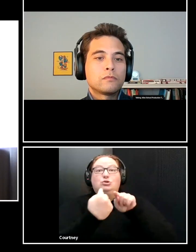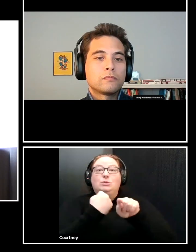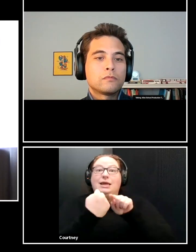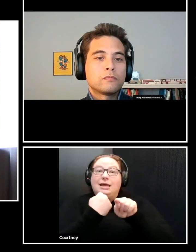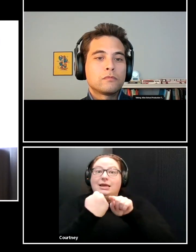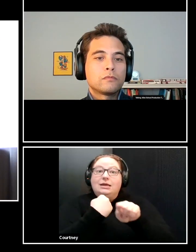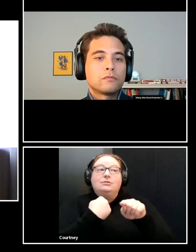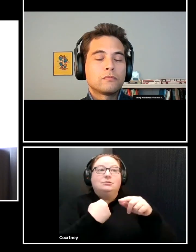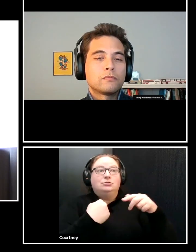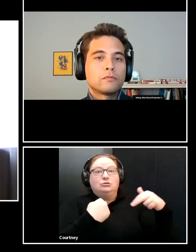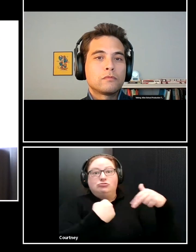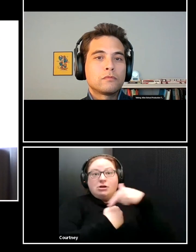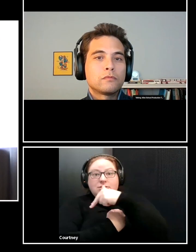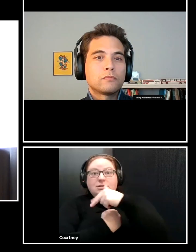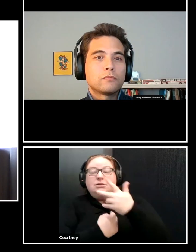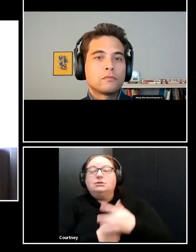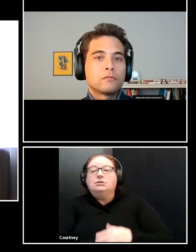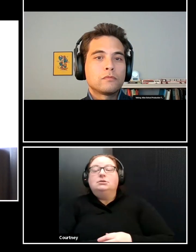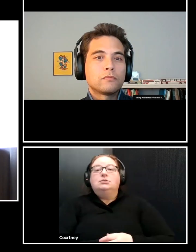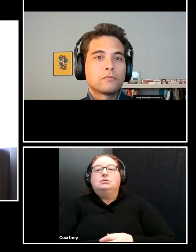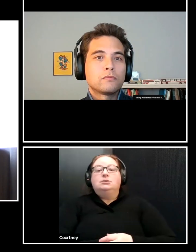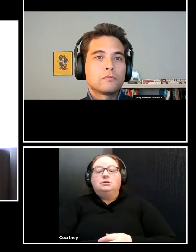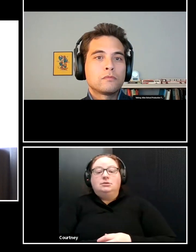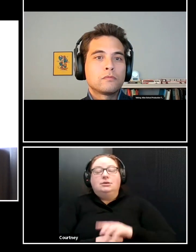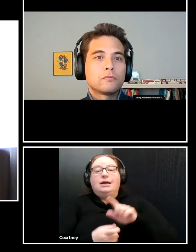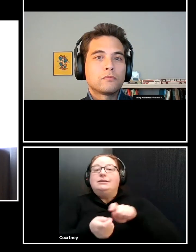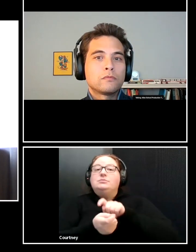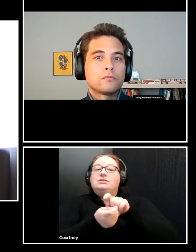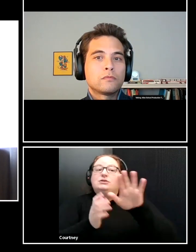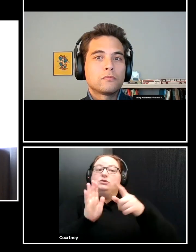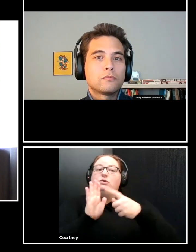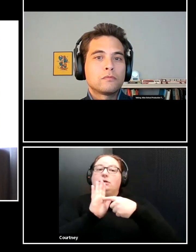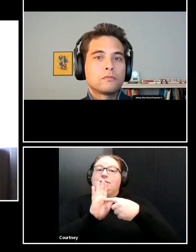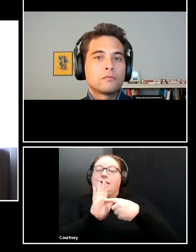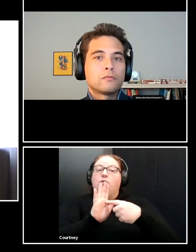thinking about actually kind of specific to your example, the the context of a a parent